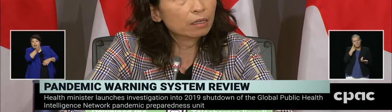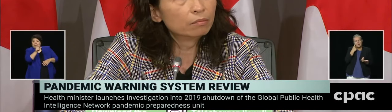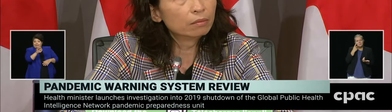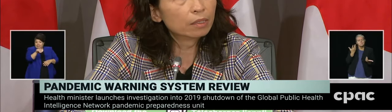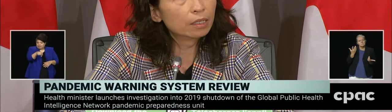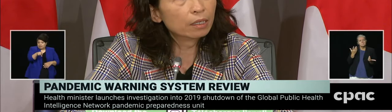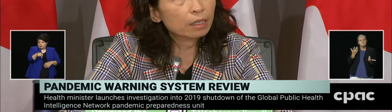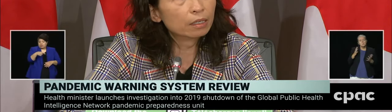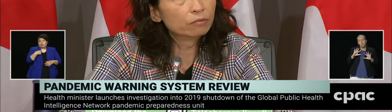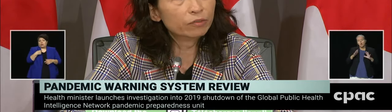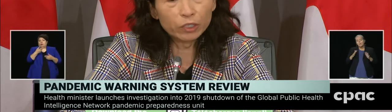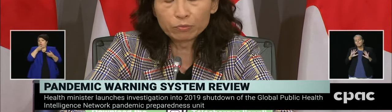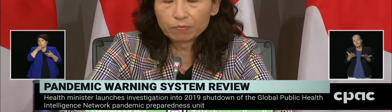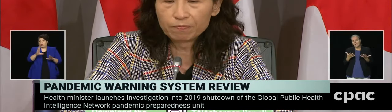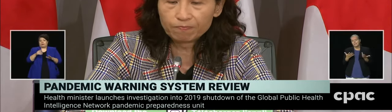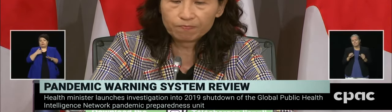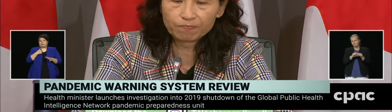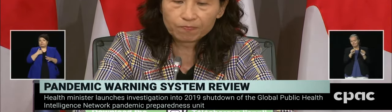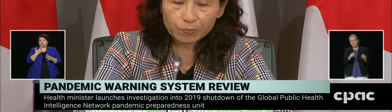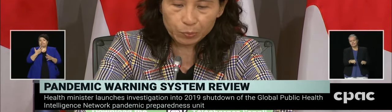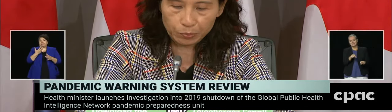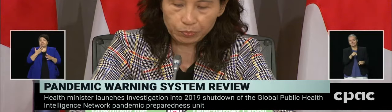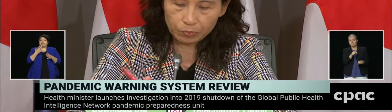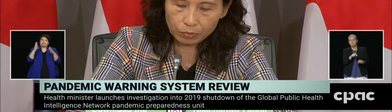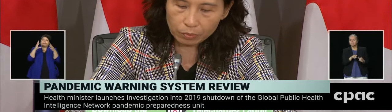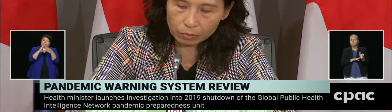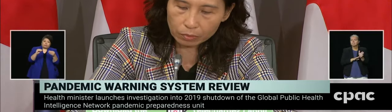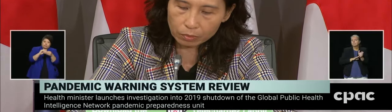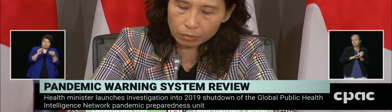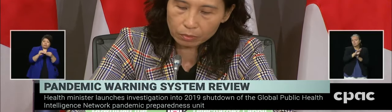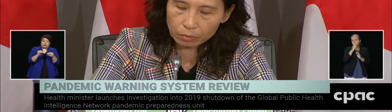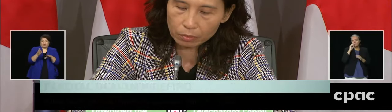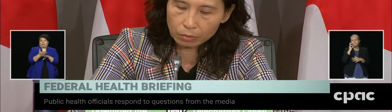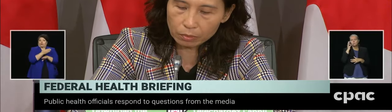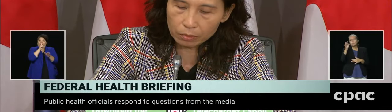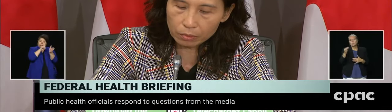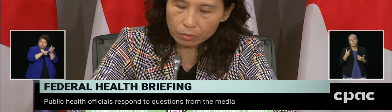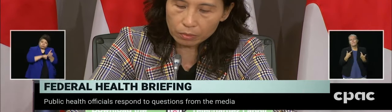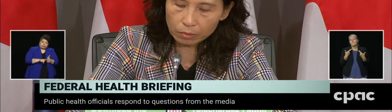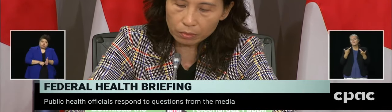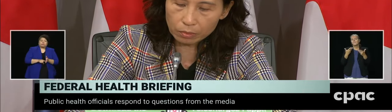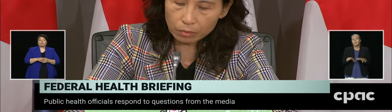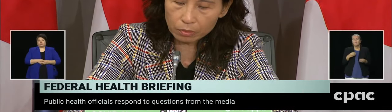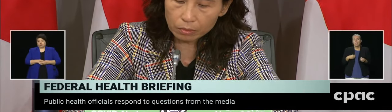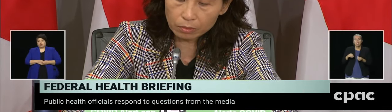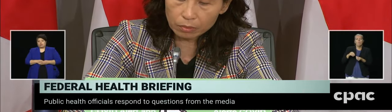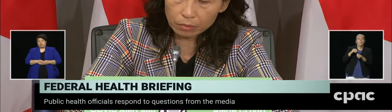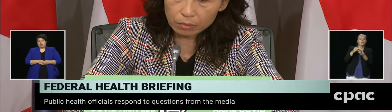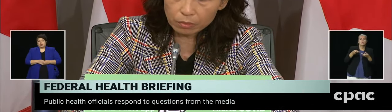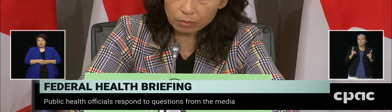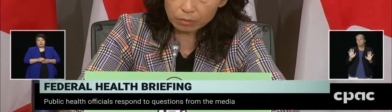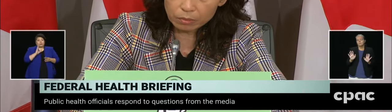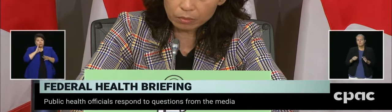NEEDED. SO I JUST DON'T WANT TO GET AHEAD OF THAT REVIEW.